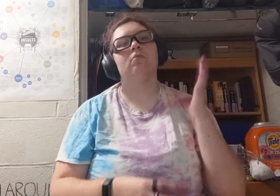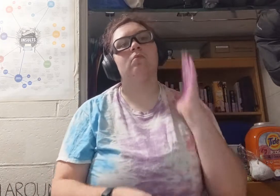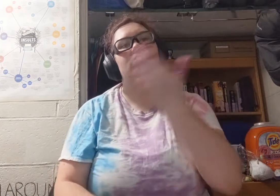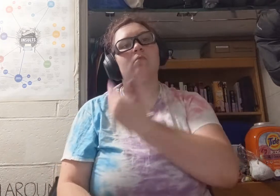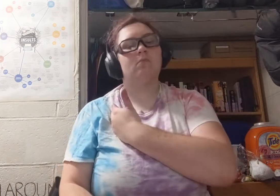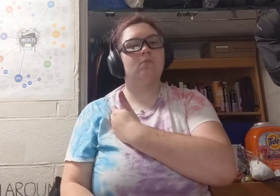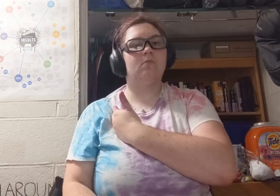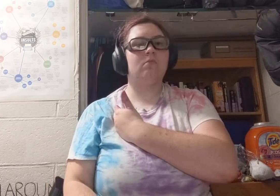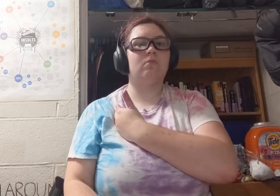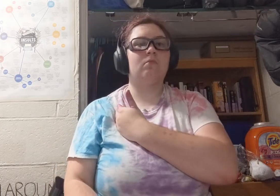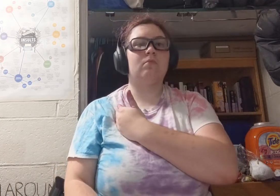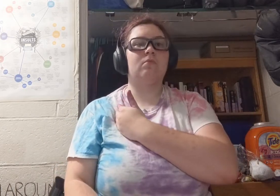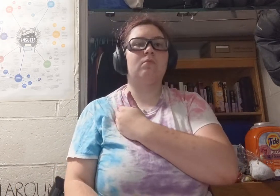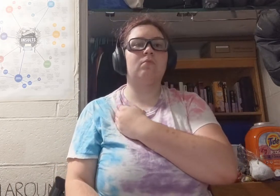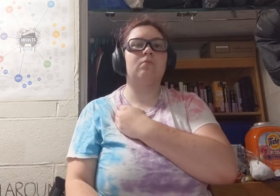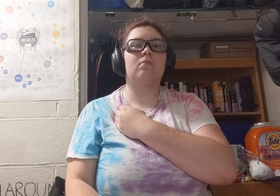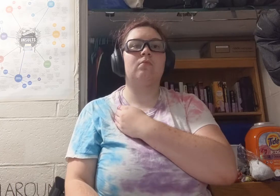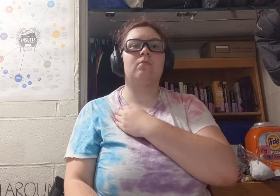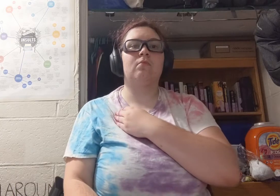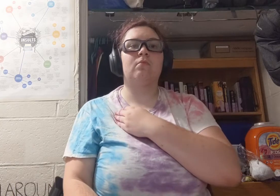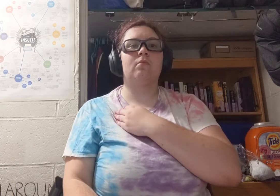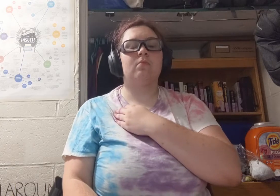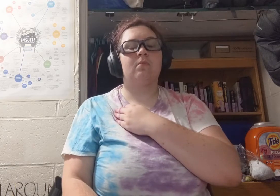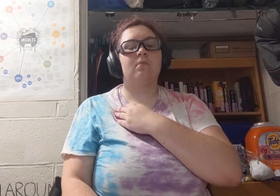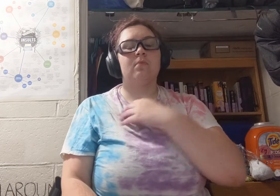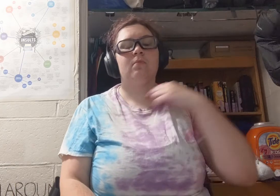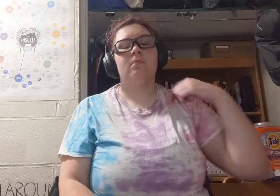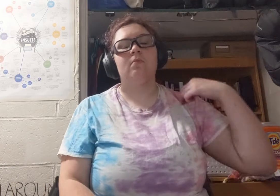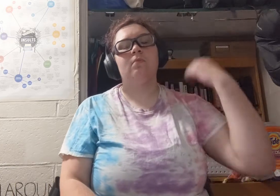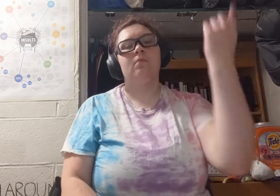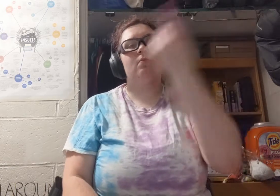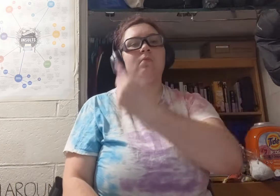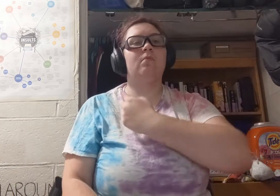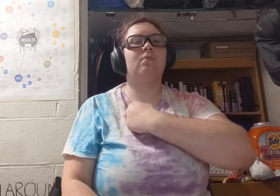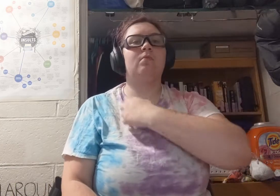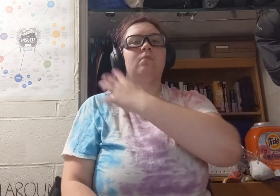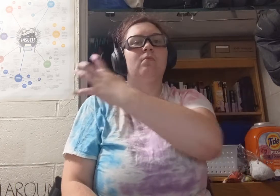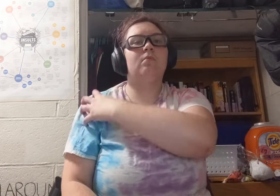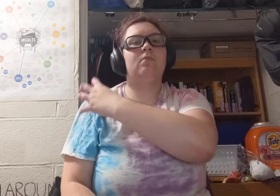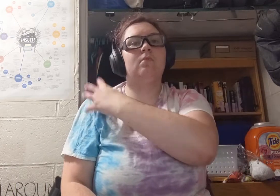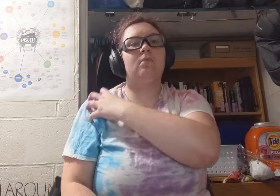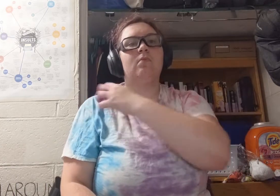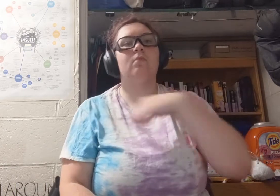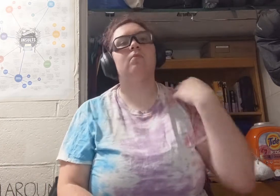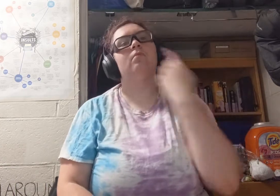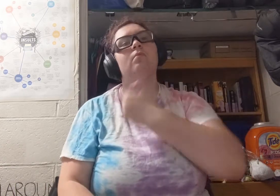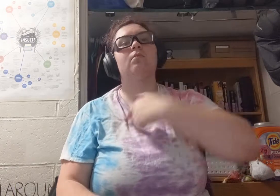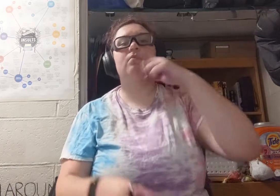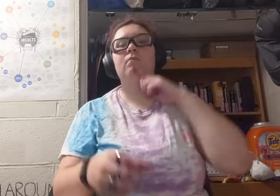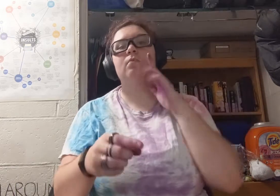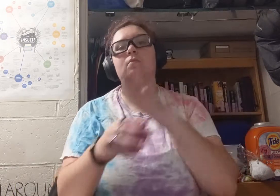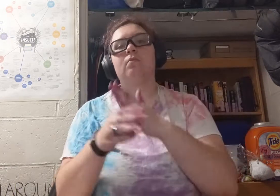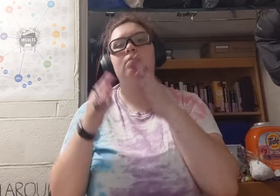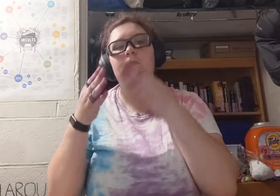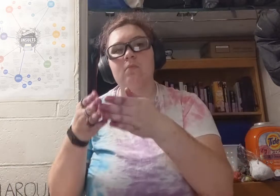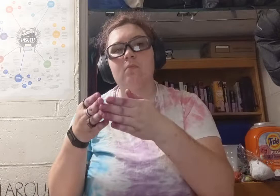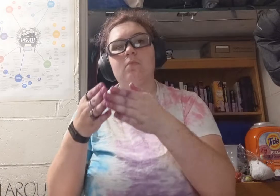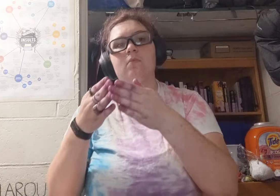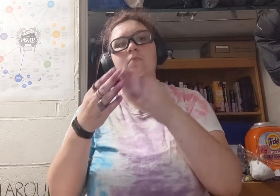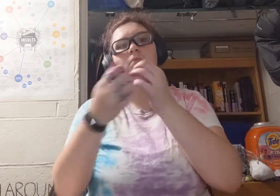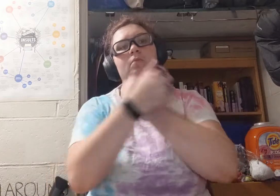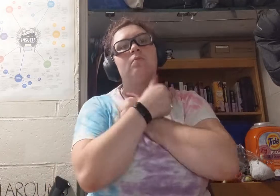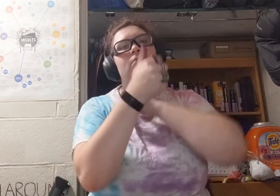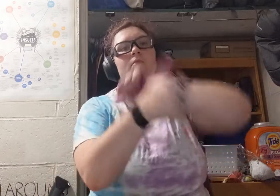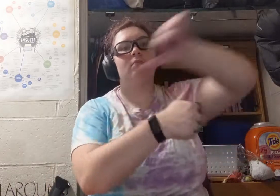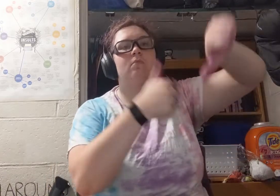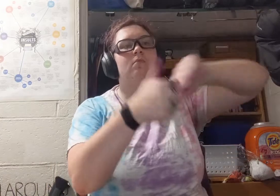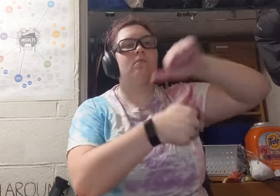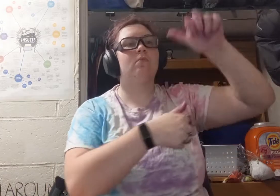we are power, we re devotion love each other with abandon